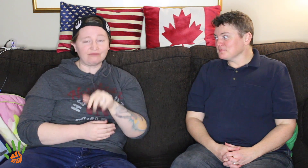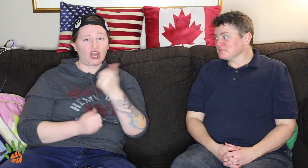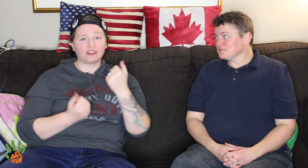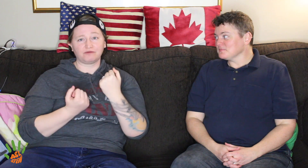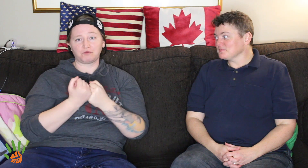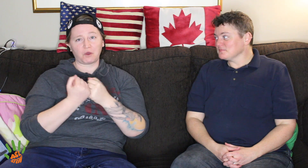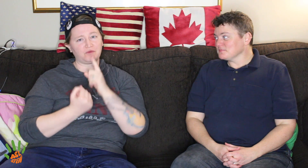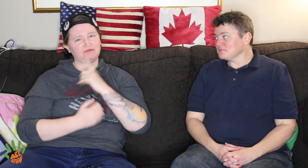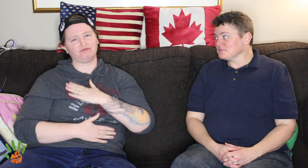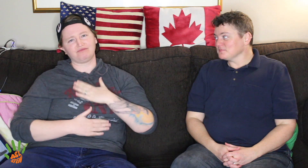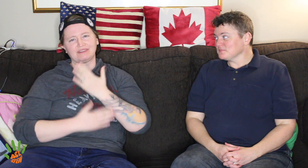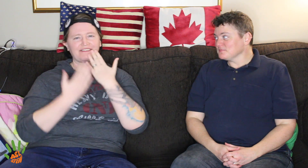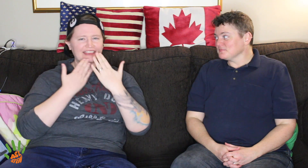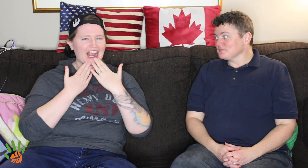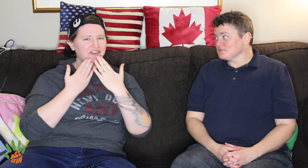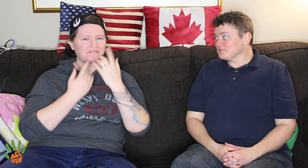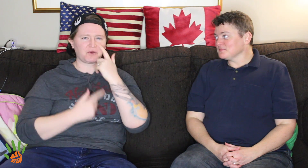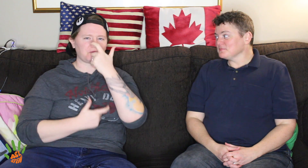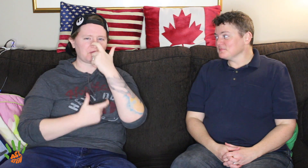You can take a look and provide support in any way. We really appreciate it.